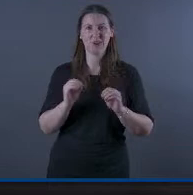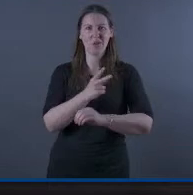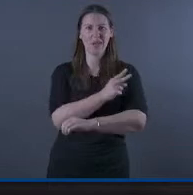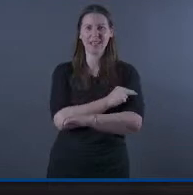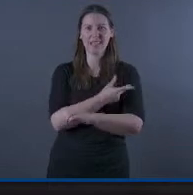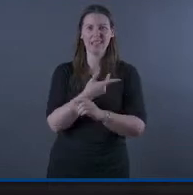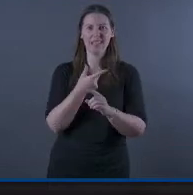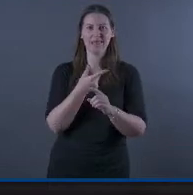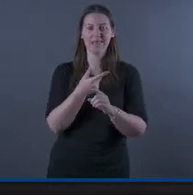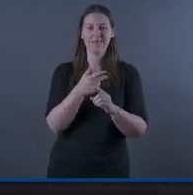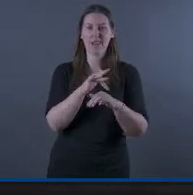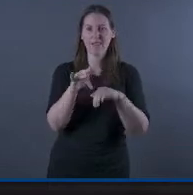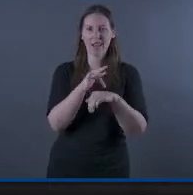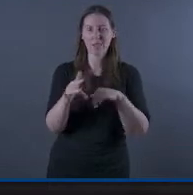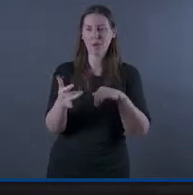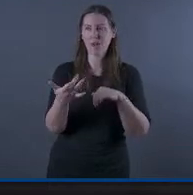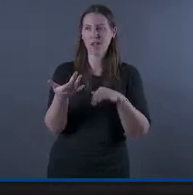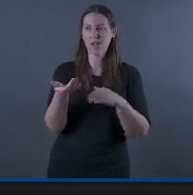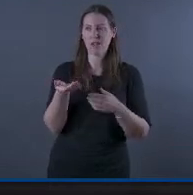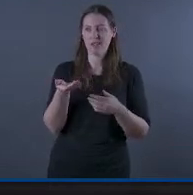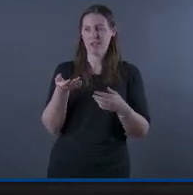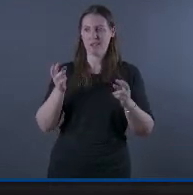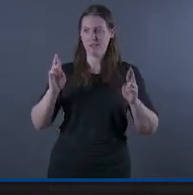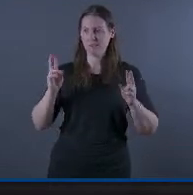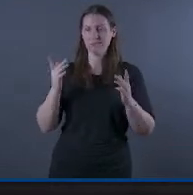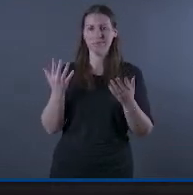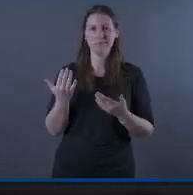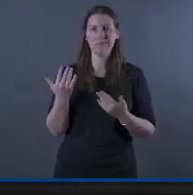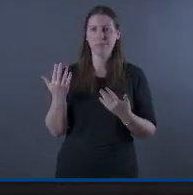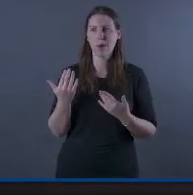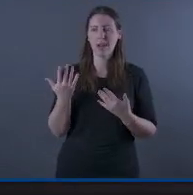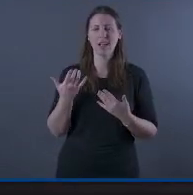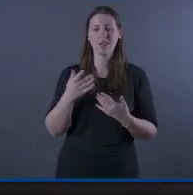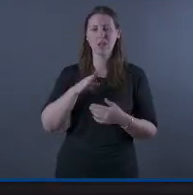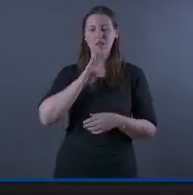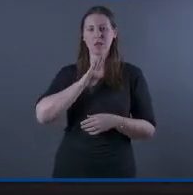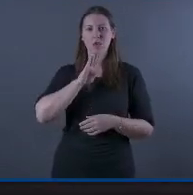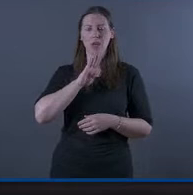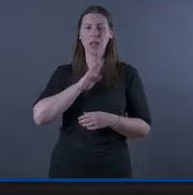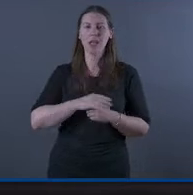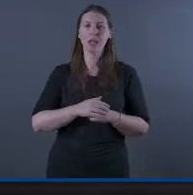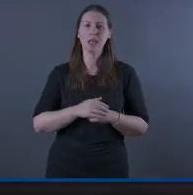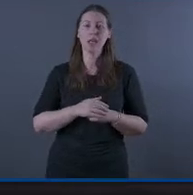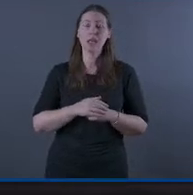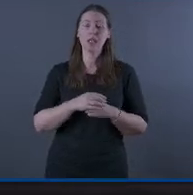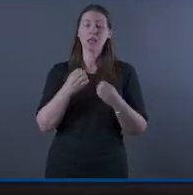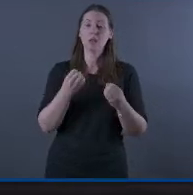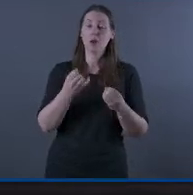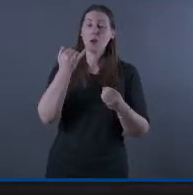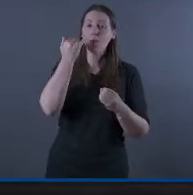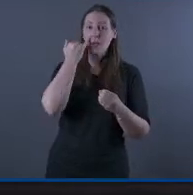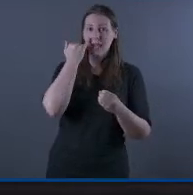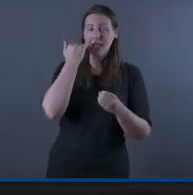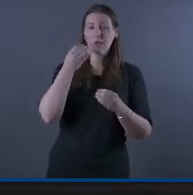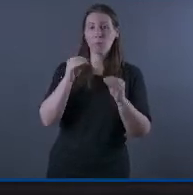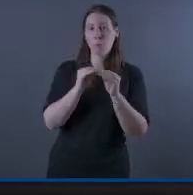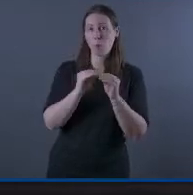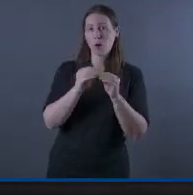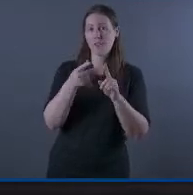But if that supply picks up in the coming weeks as you alluded to Erika, there's been suggestion that that will happen, then we're prepared to open that,